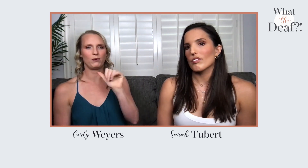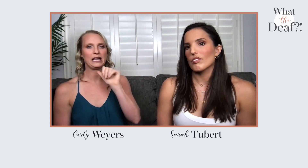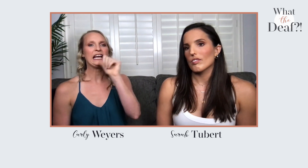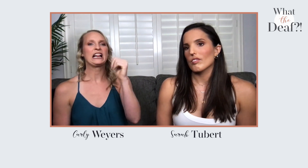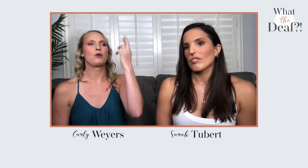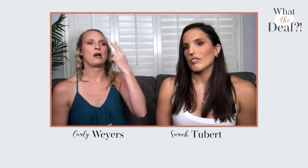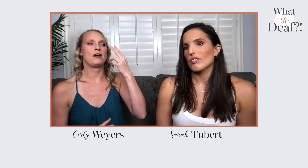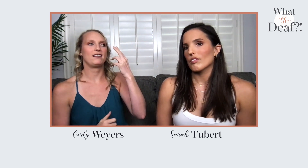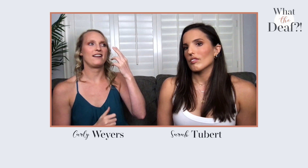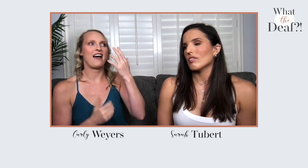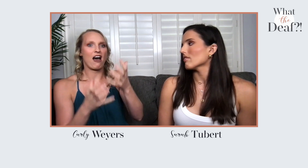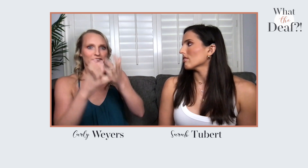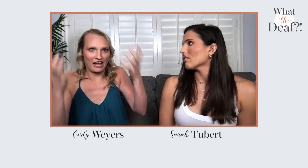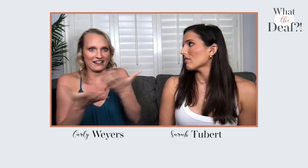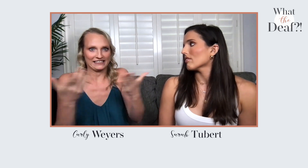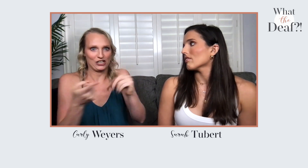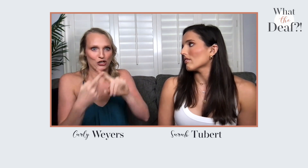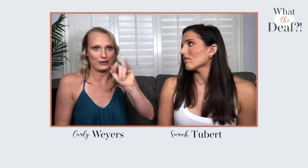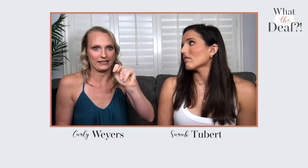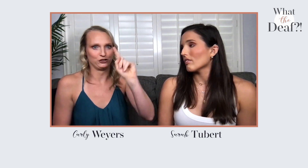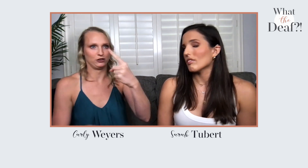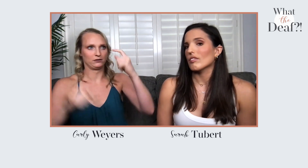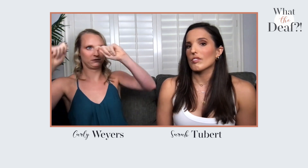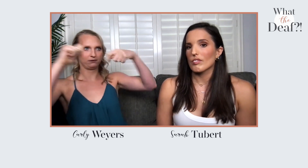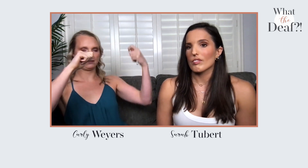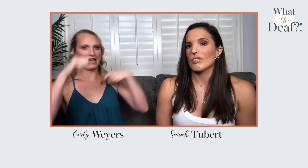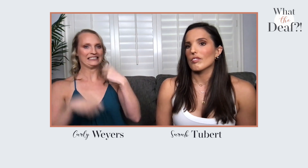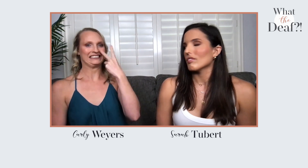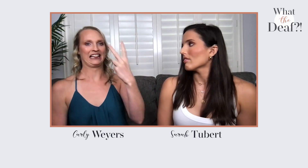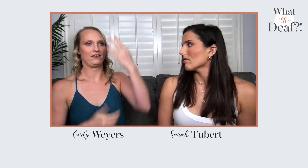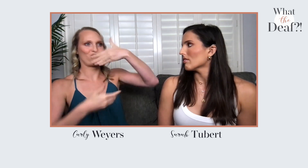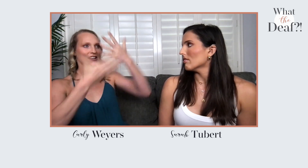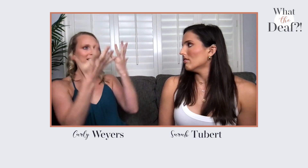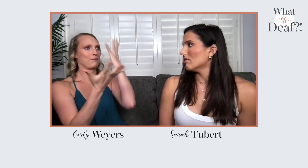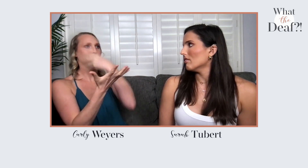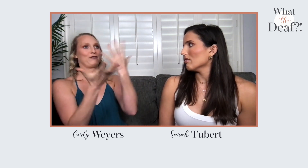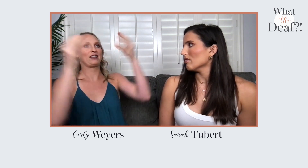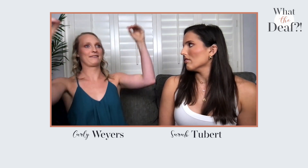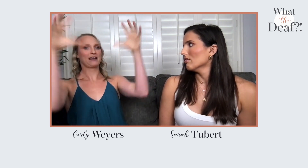I didn't realize that there's a lot more to it than just the film. I see the beautiful final product.